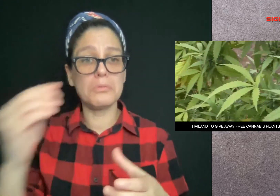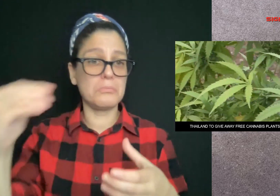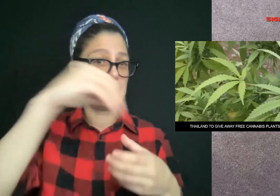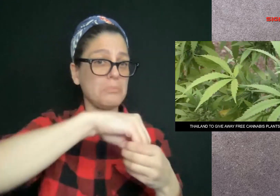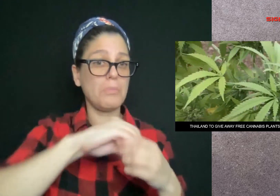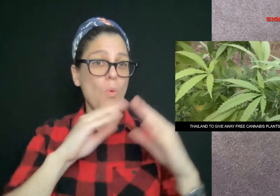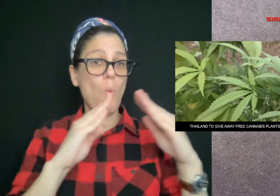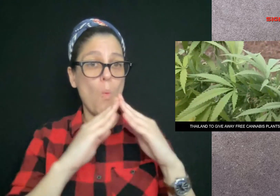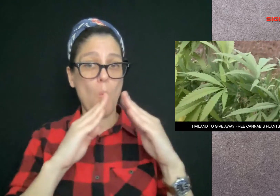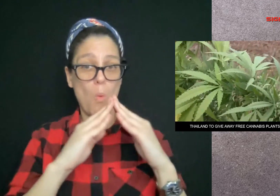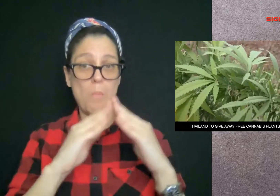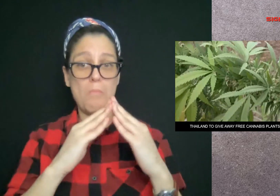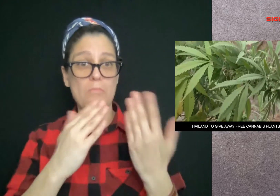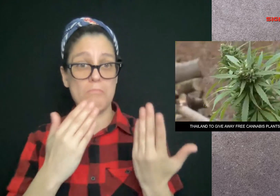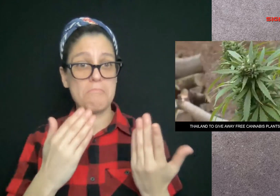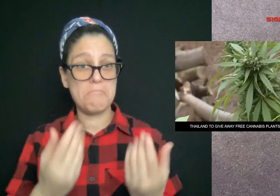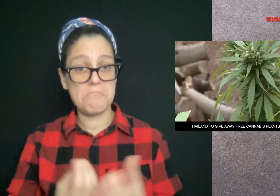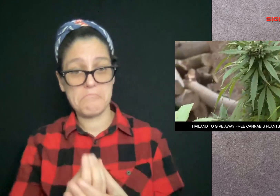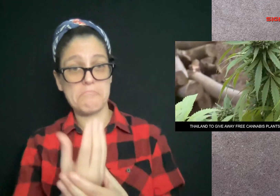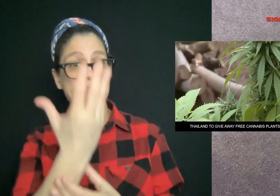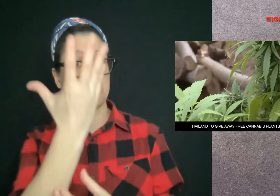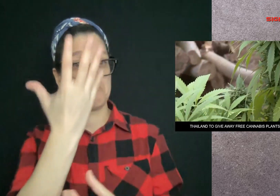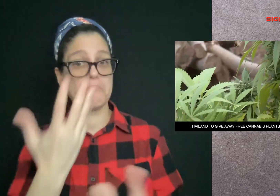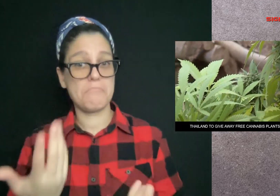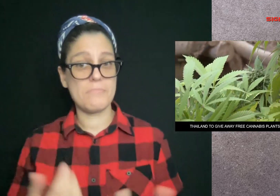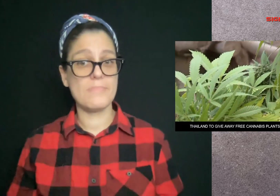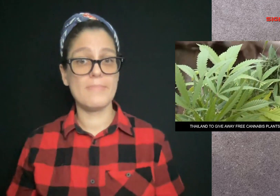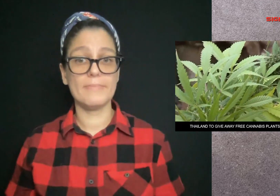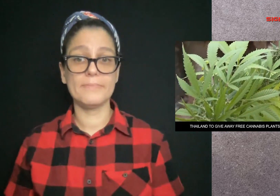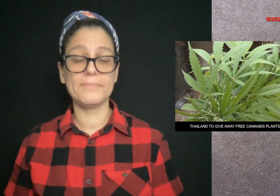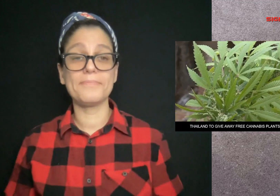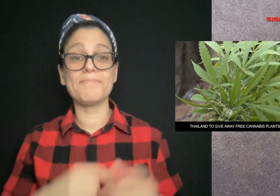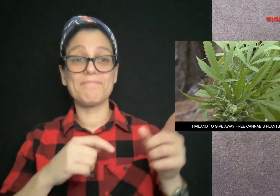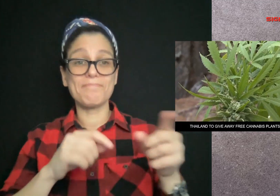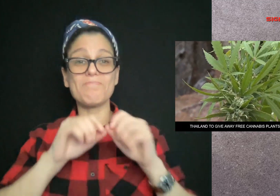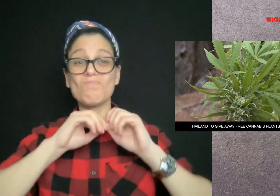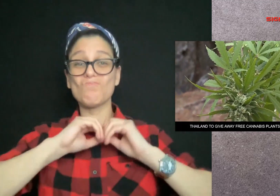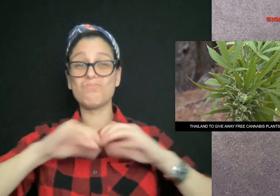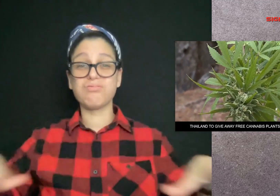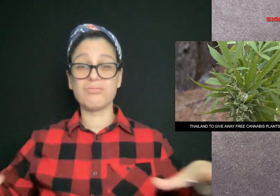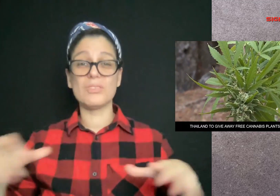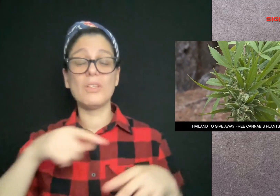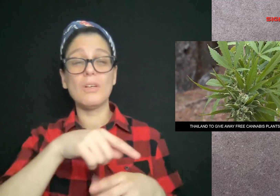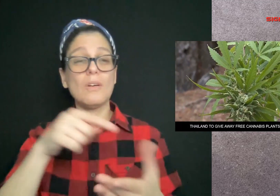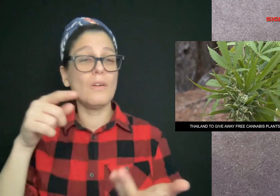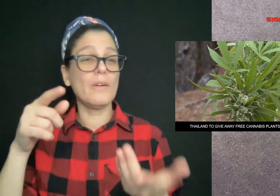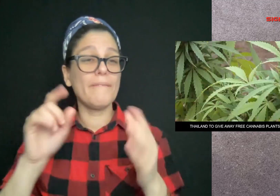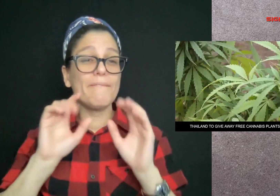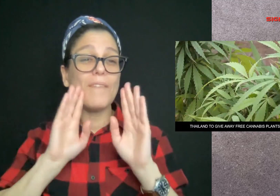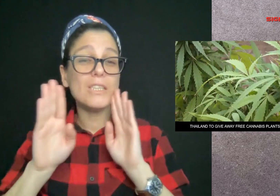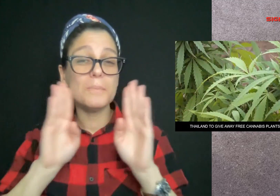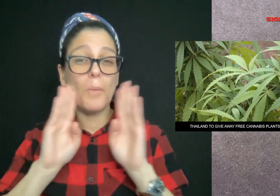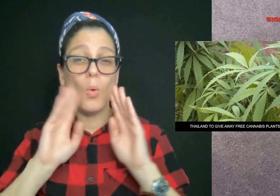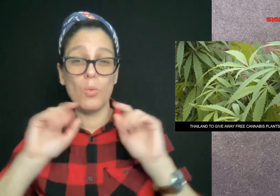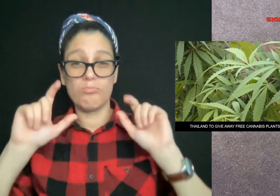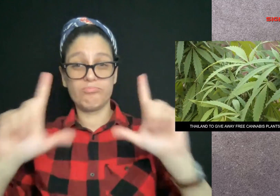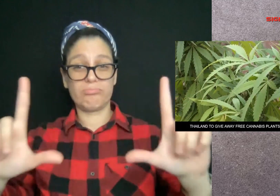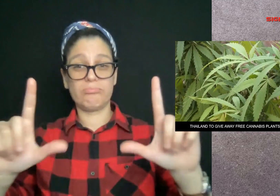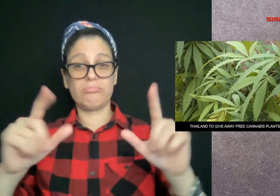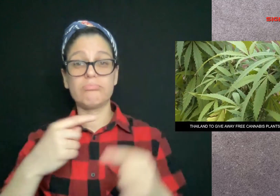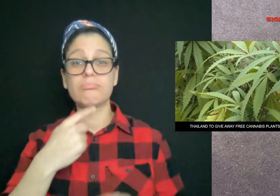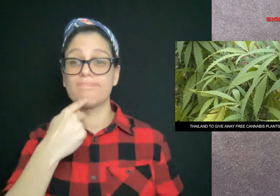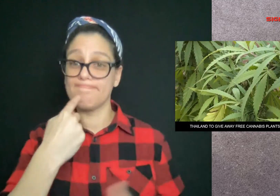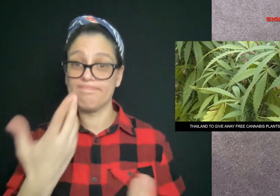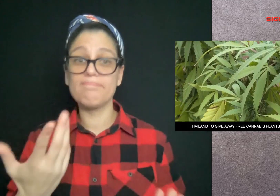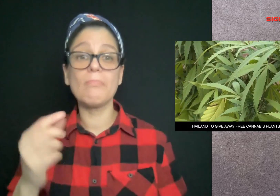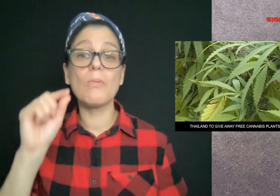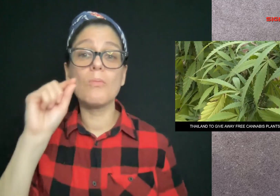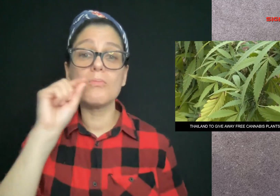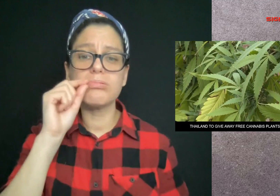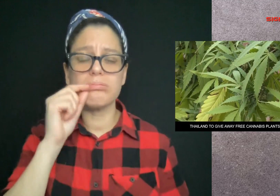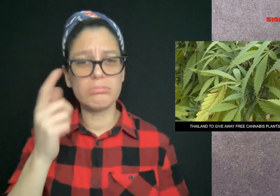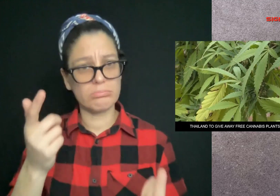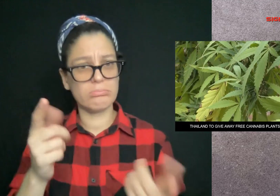mark a new rule allowing people to grow cannabis at home